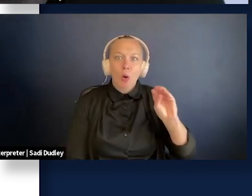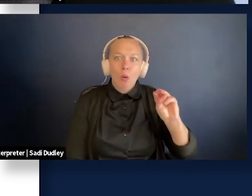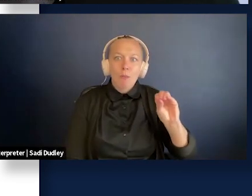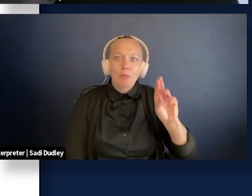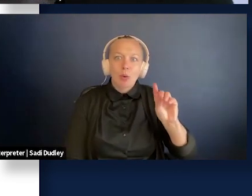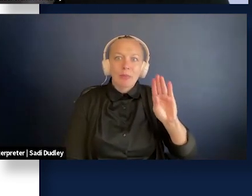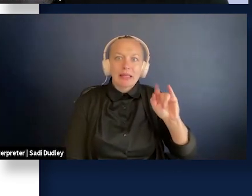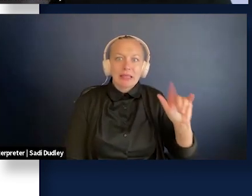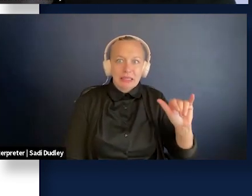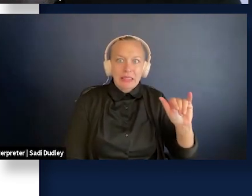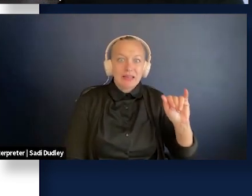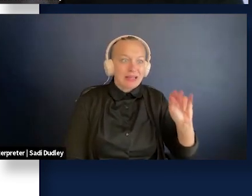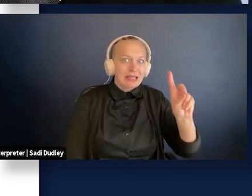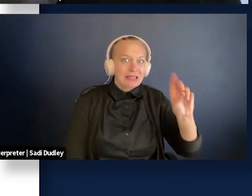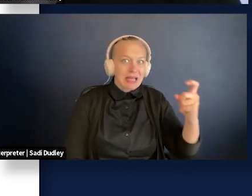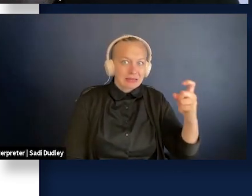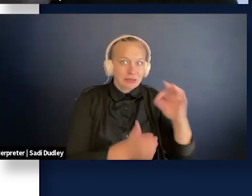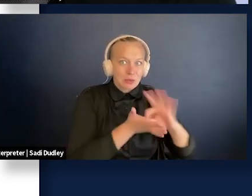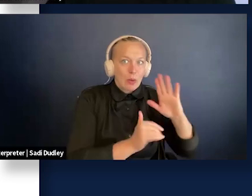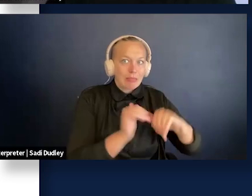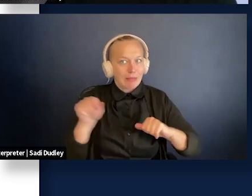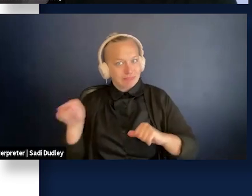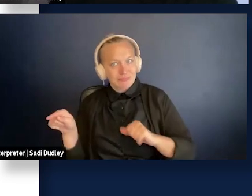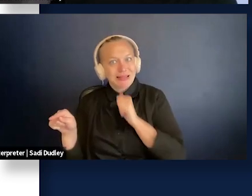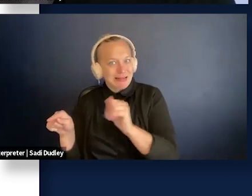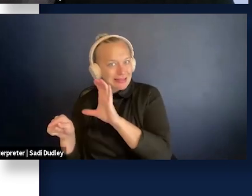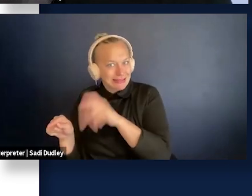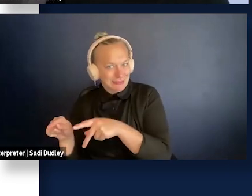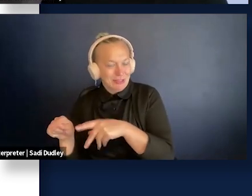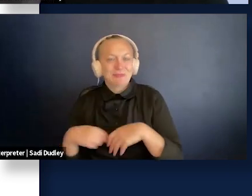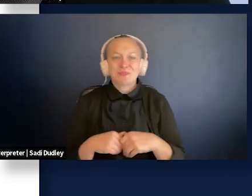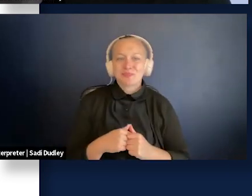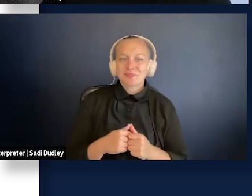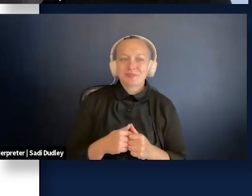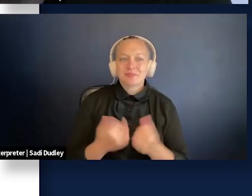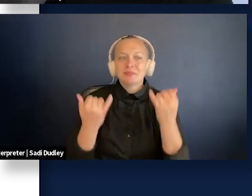So, what we're looking at here is the graph on the left is the 9-year incidence of pneumococcal pneumonia.